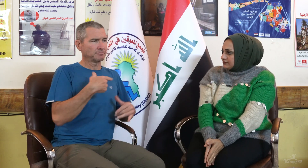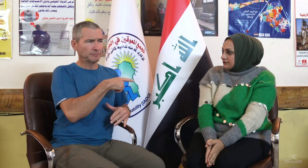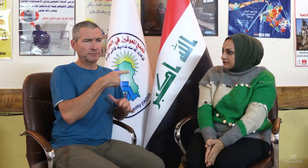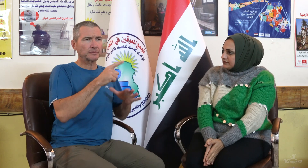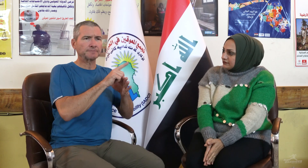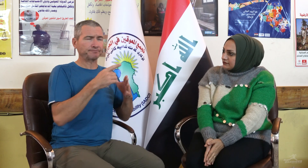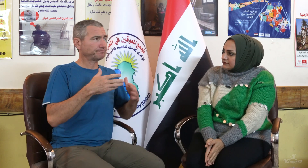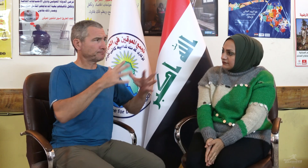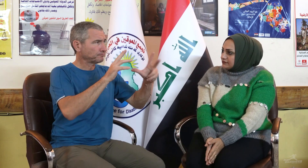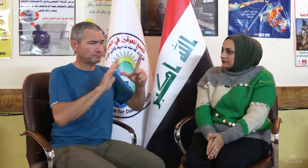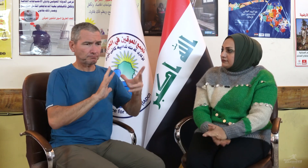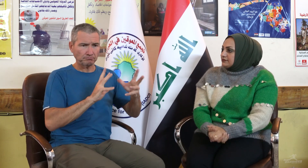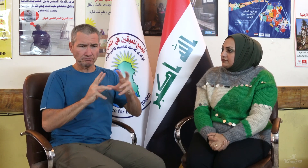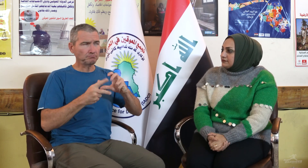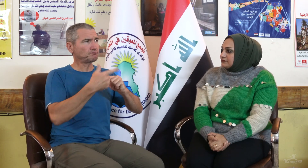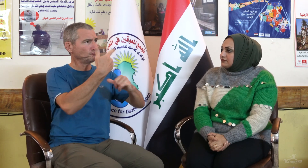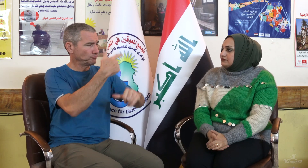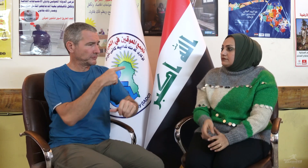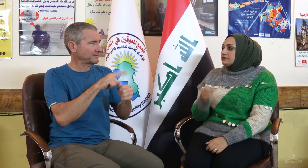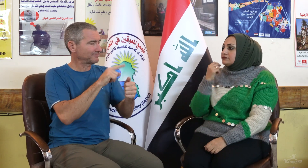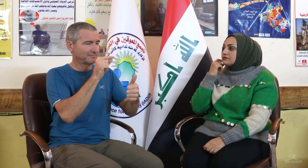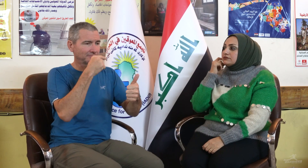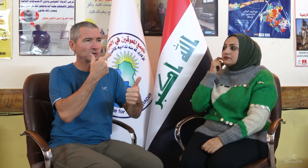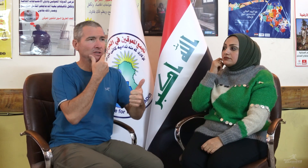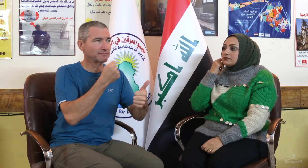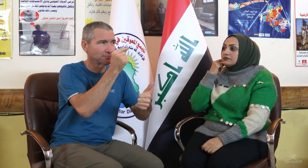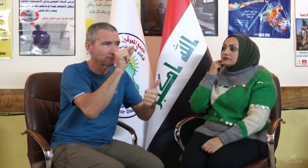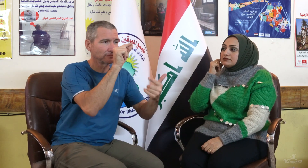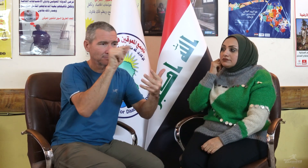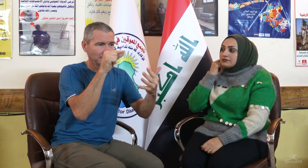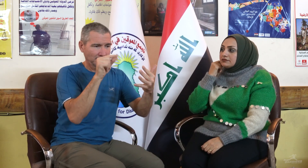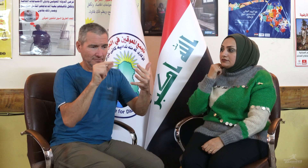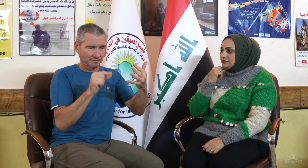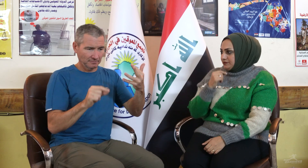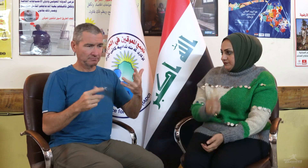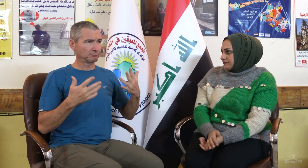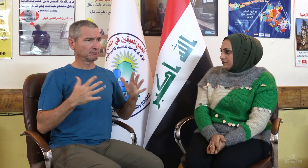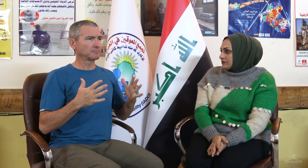So your work has led you to Geneva and many other locations. You have made a large impact in the Arab world,